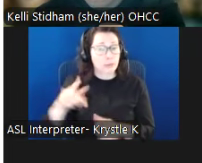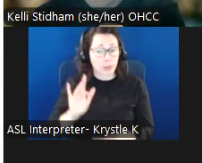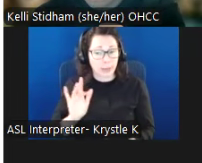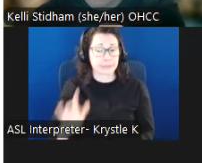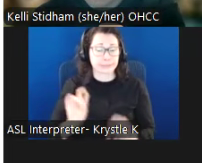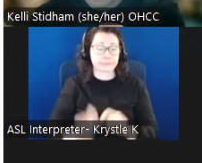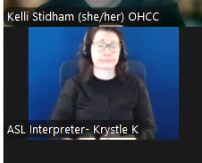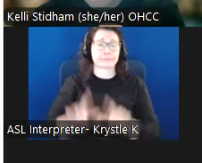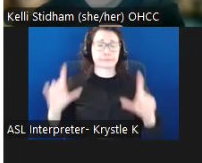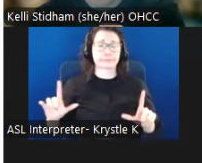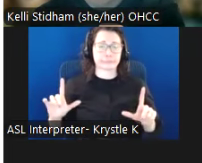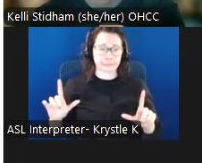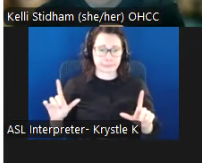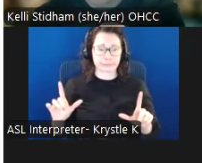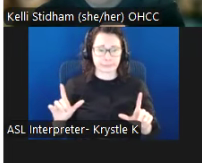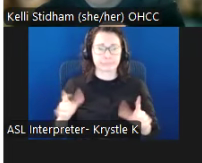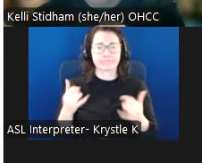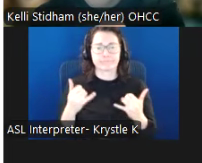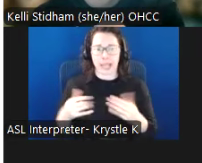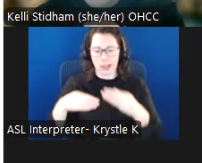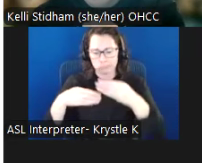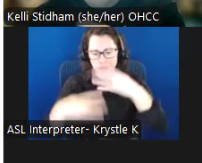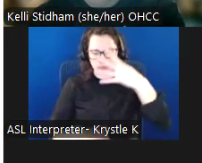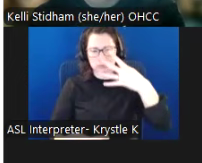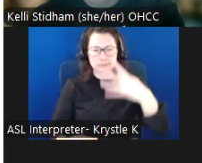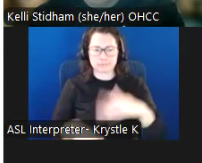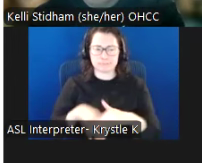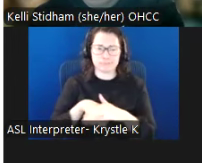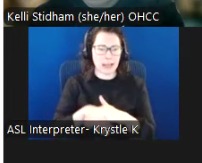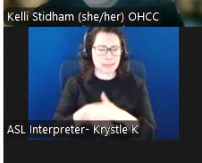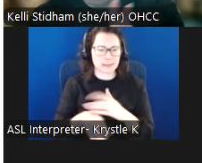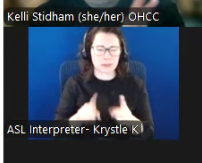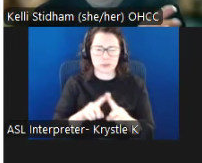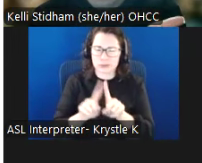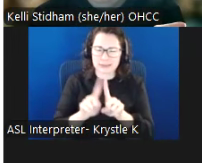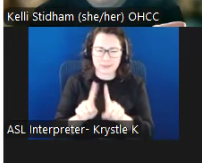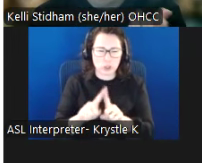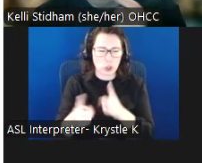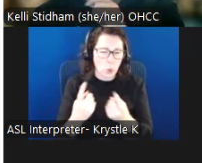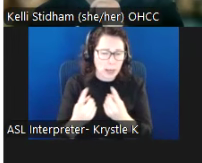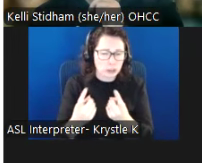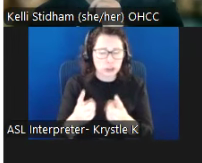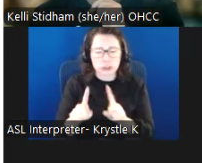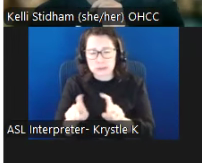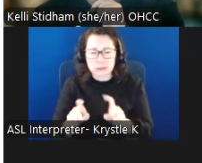workforce, we will have access to um